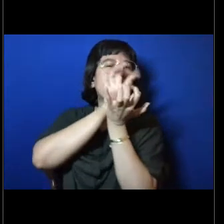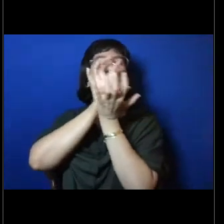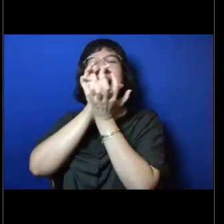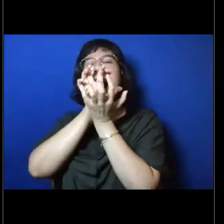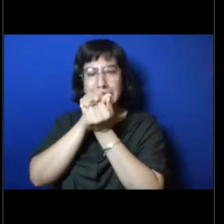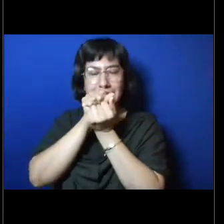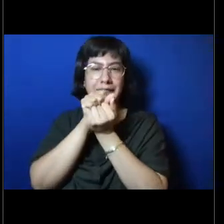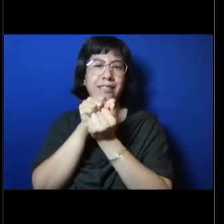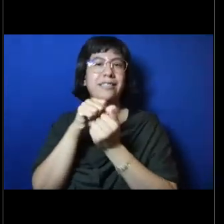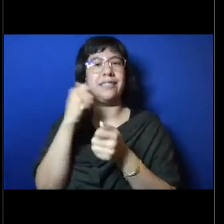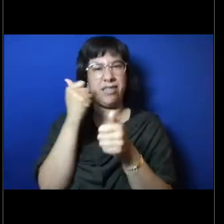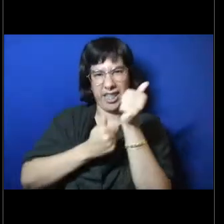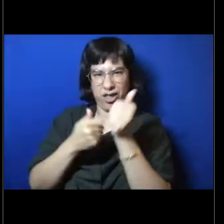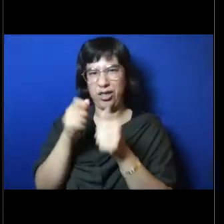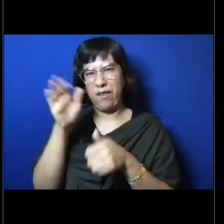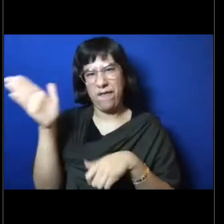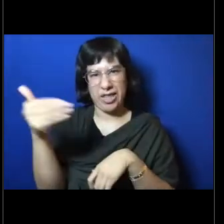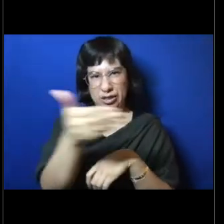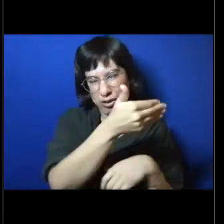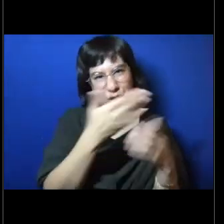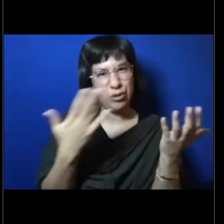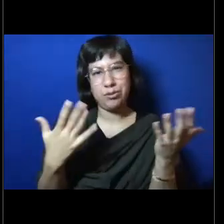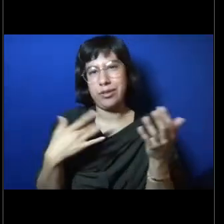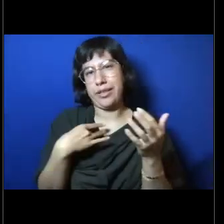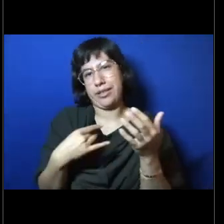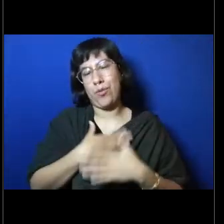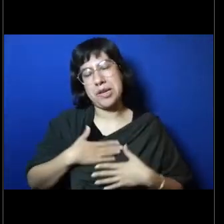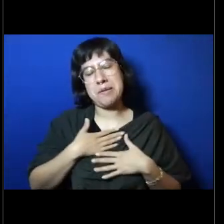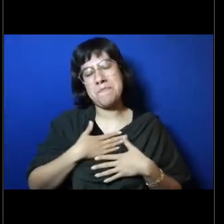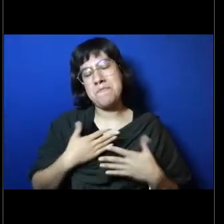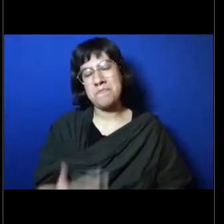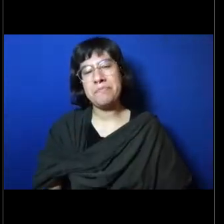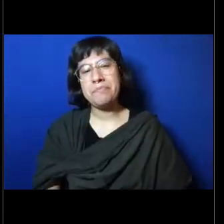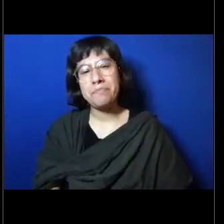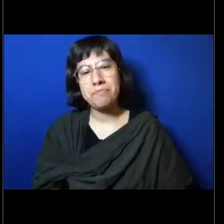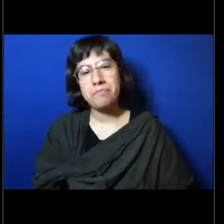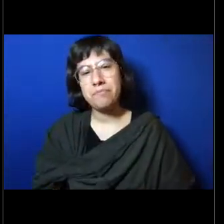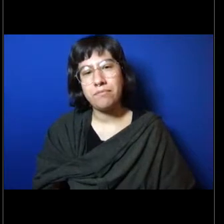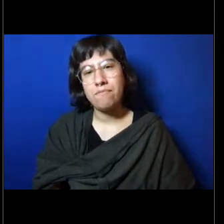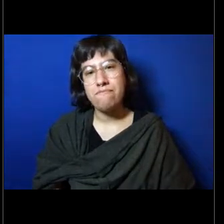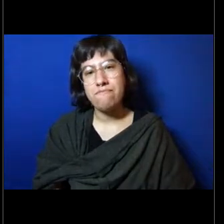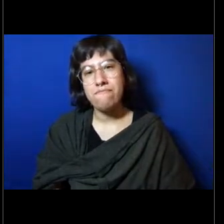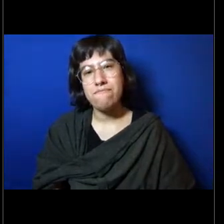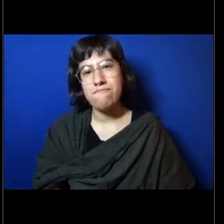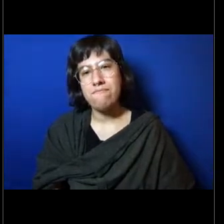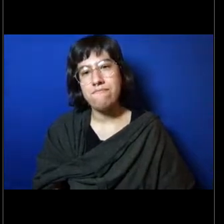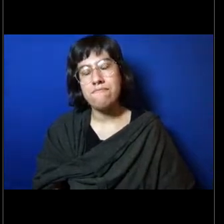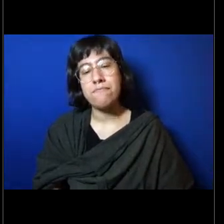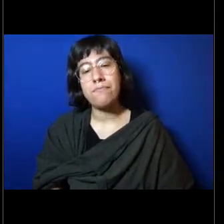and other invertebrates that they like to eat. So because there are so many species